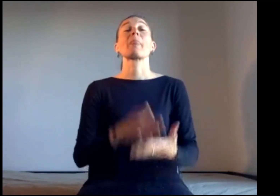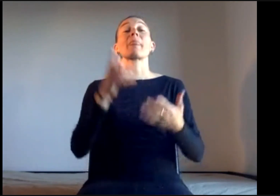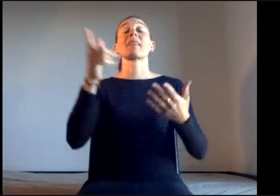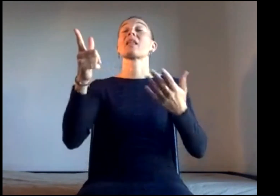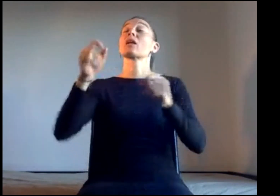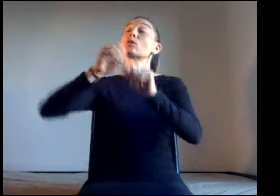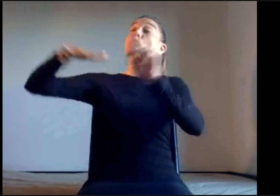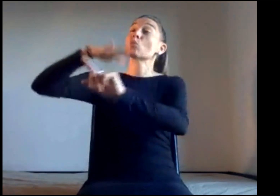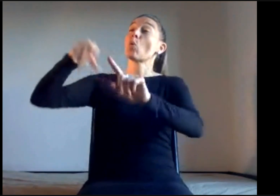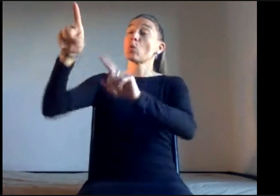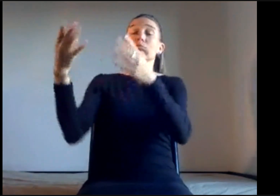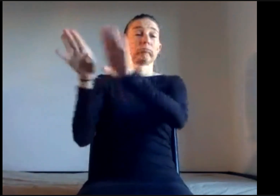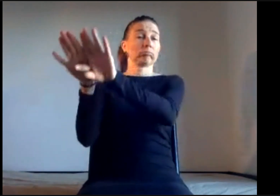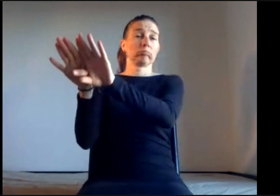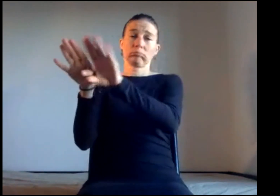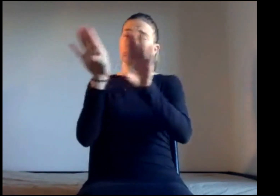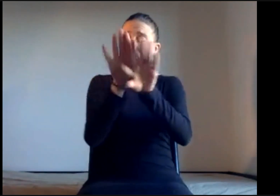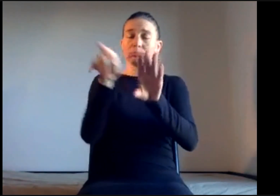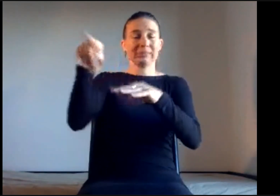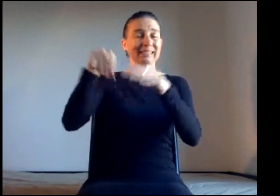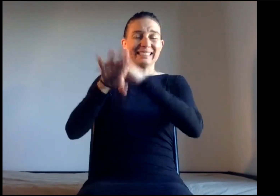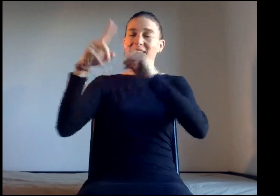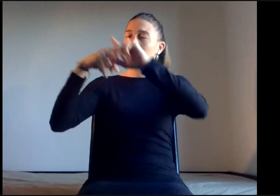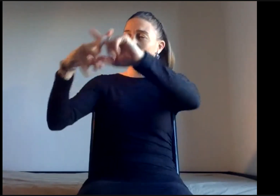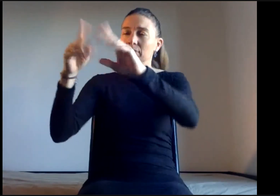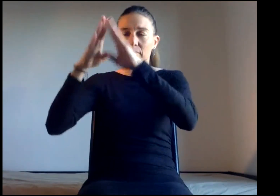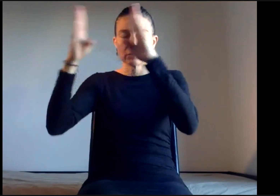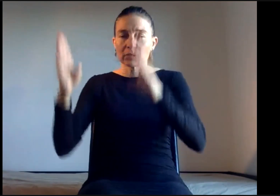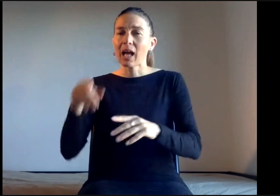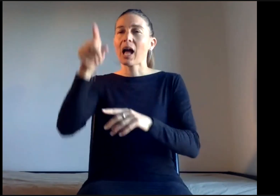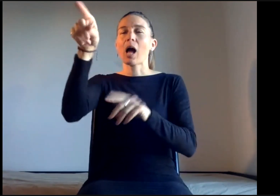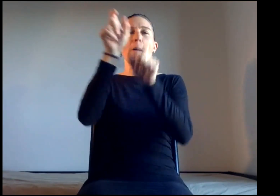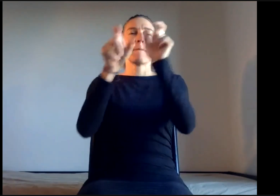All culture events have been cancelled a general quarantine has been declared